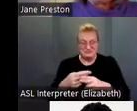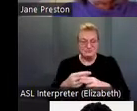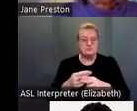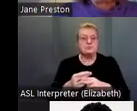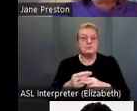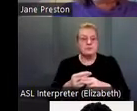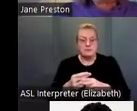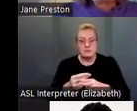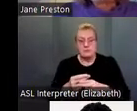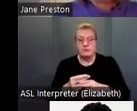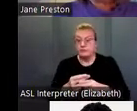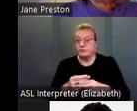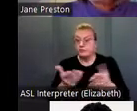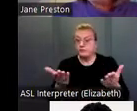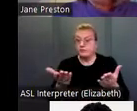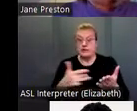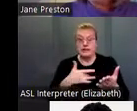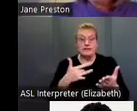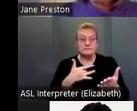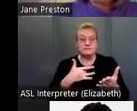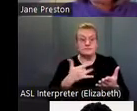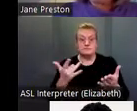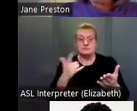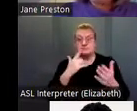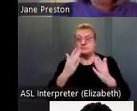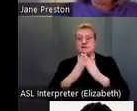we'd love to give you a sense of the scale of the organization.